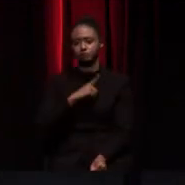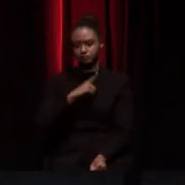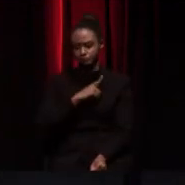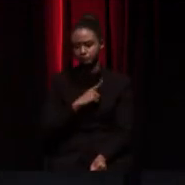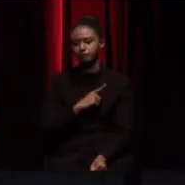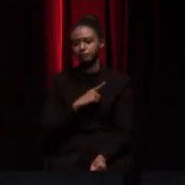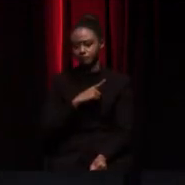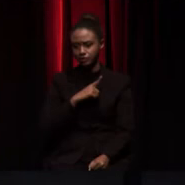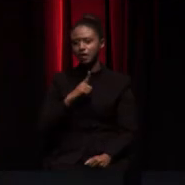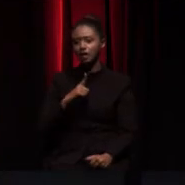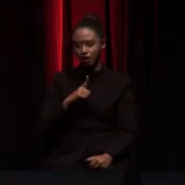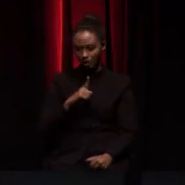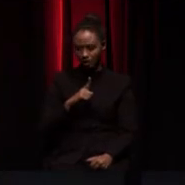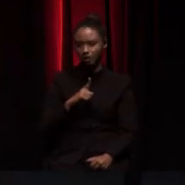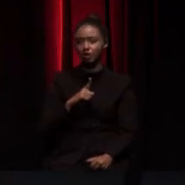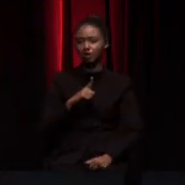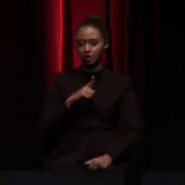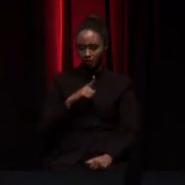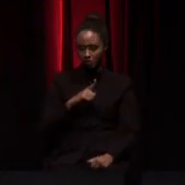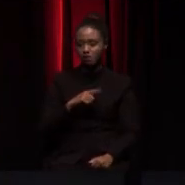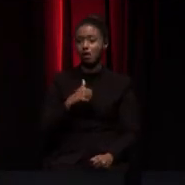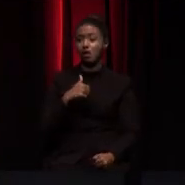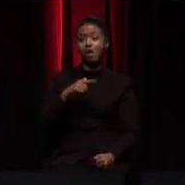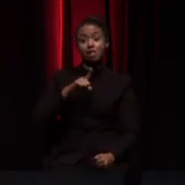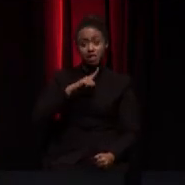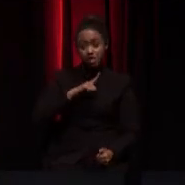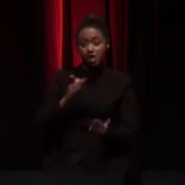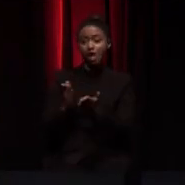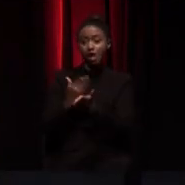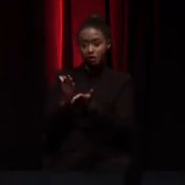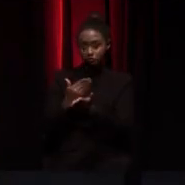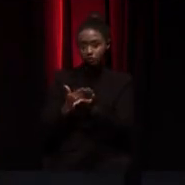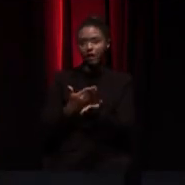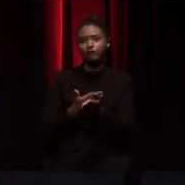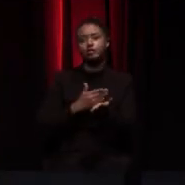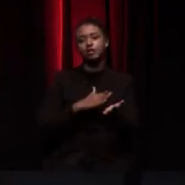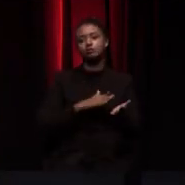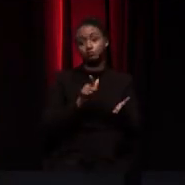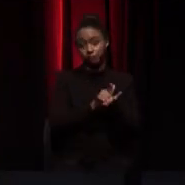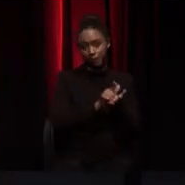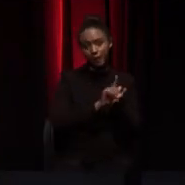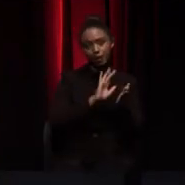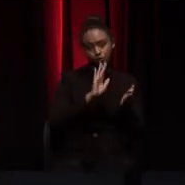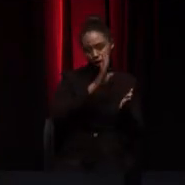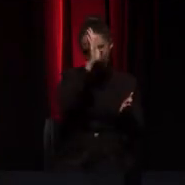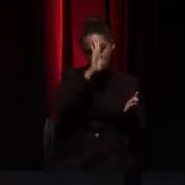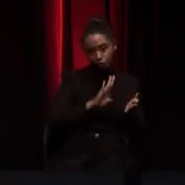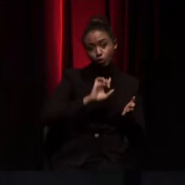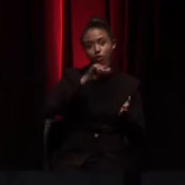It has always been a free printed magazine, then became a website, produced documentaries,